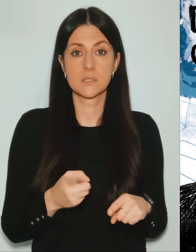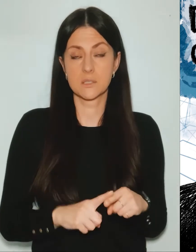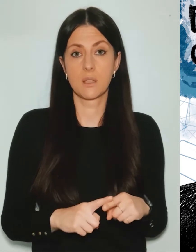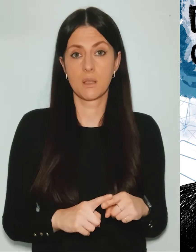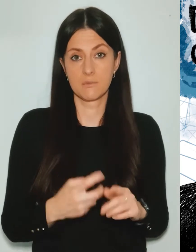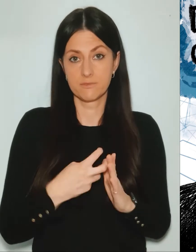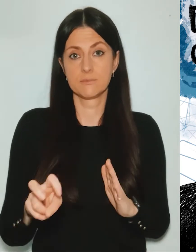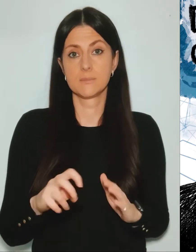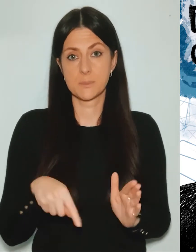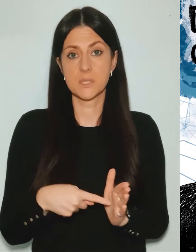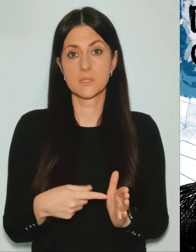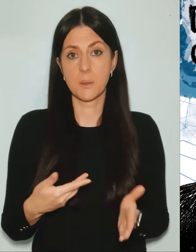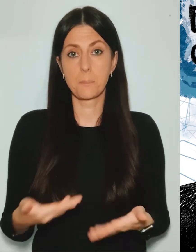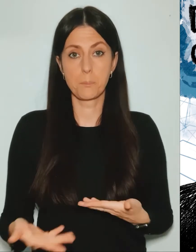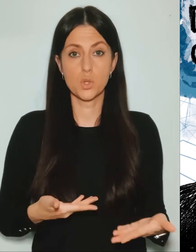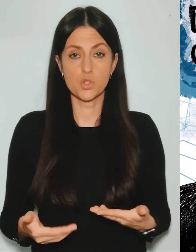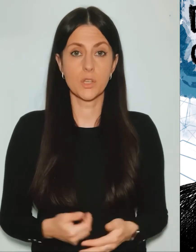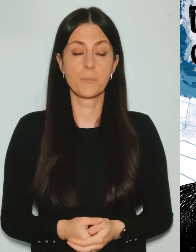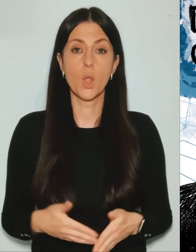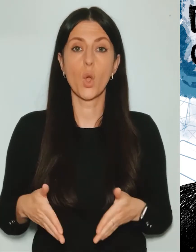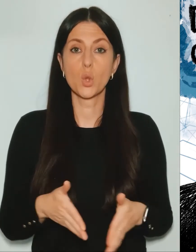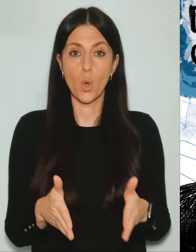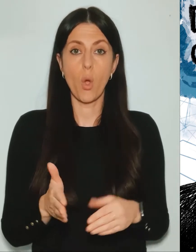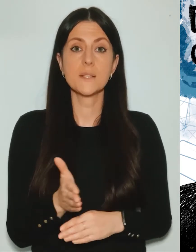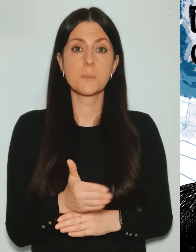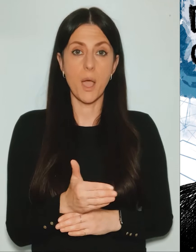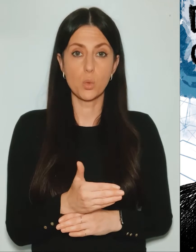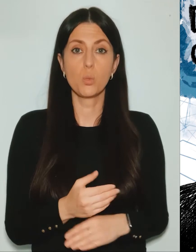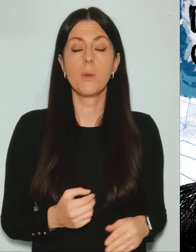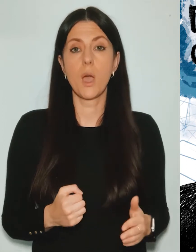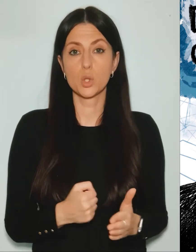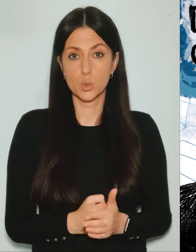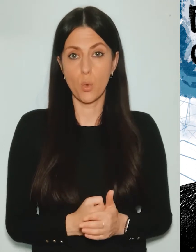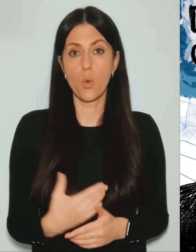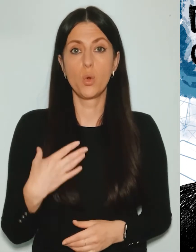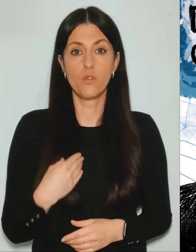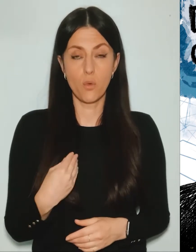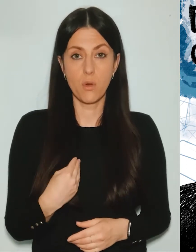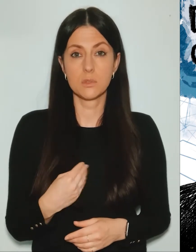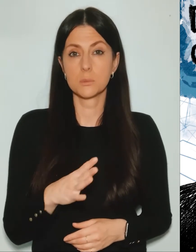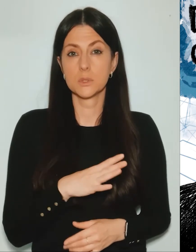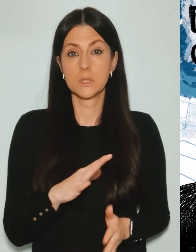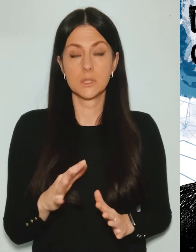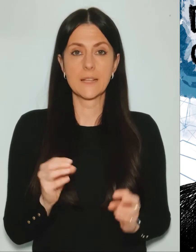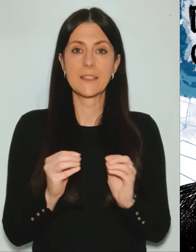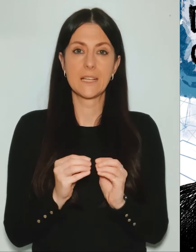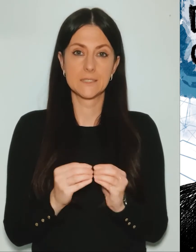The road from Mariupol to Lviv took 10 days because...